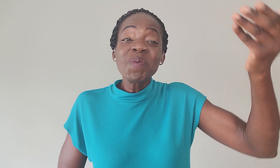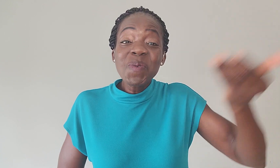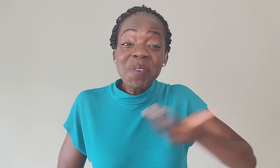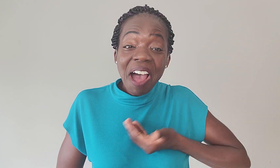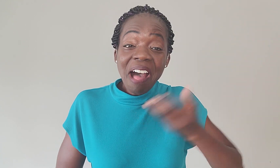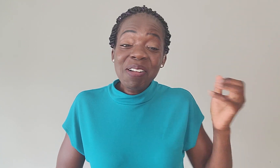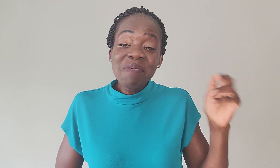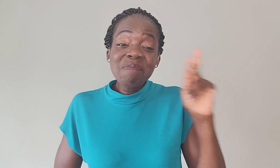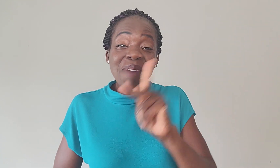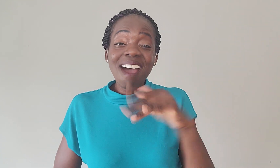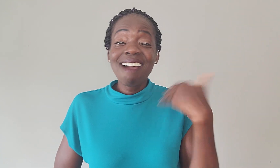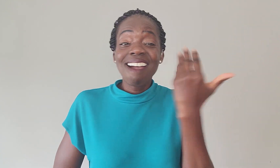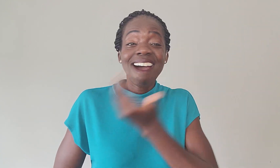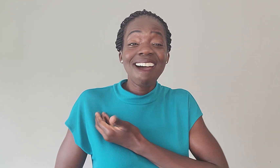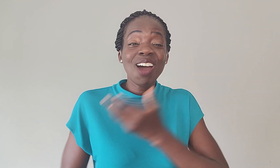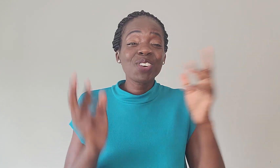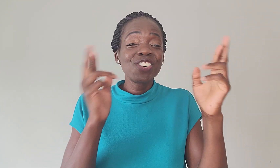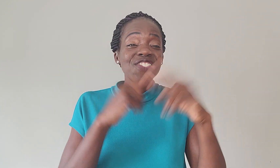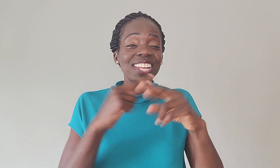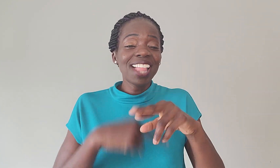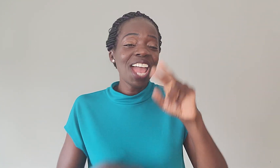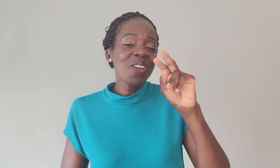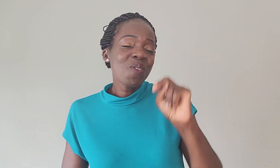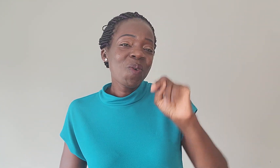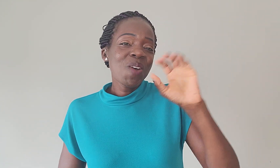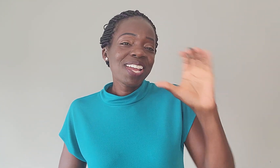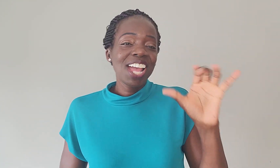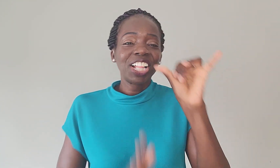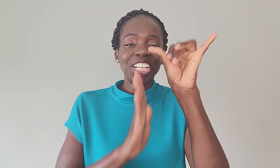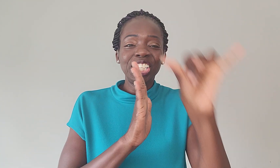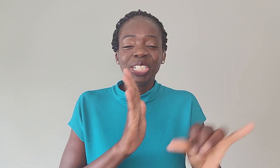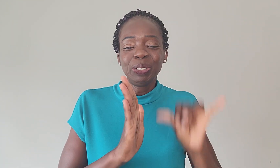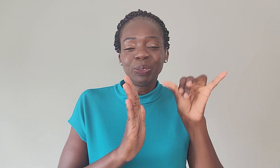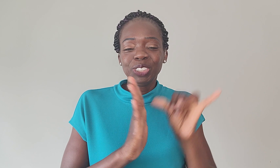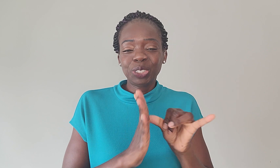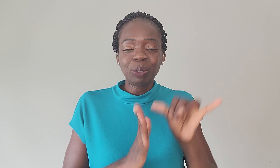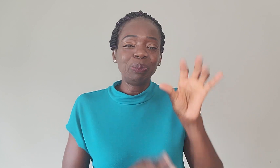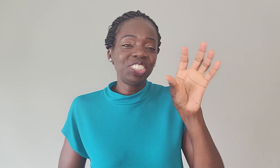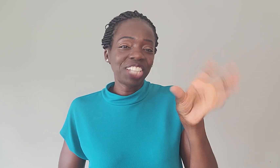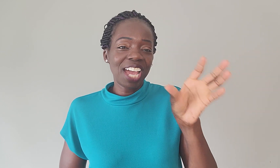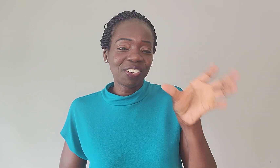Welcome back to our Relay NC YouTube Channel.